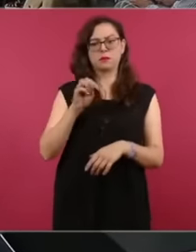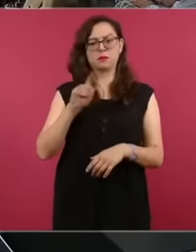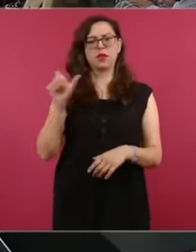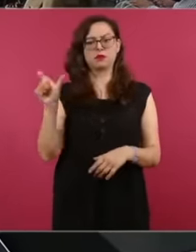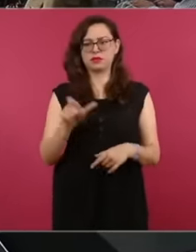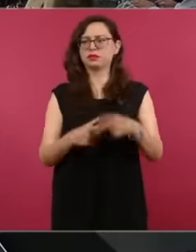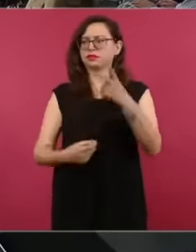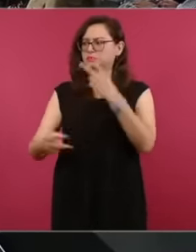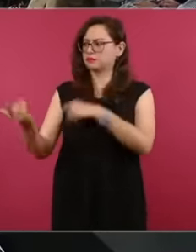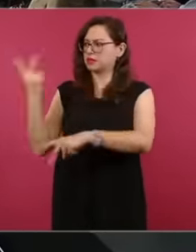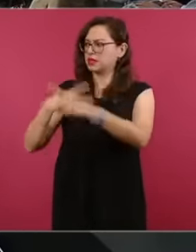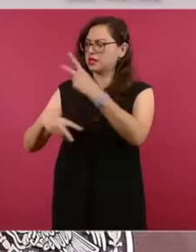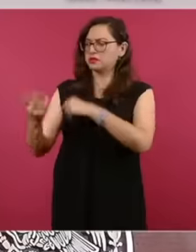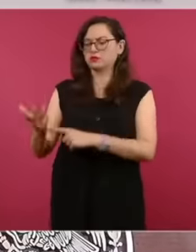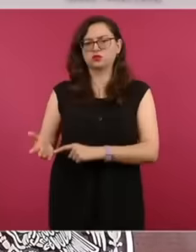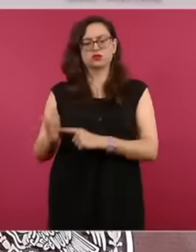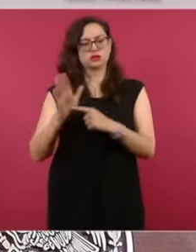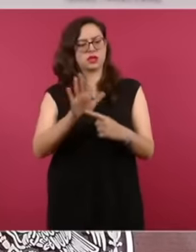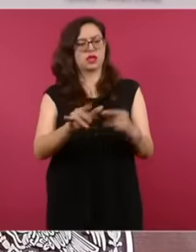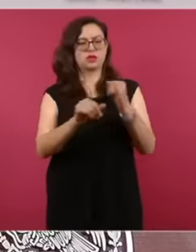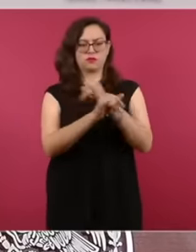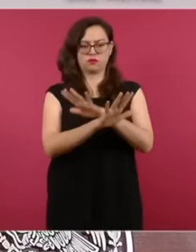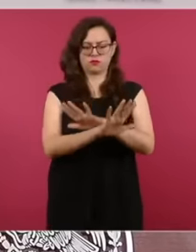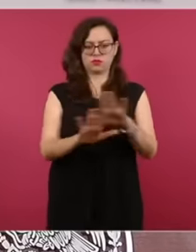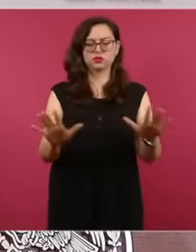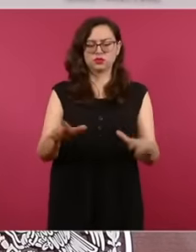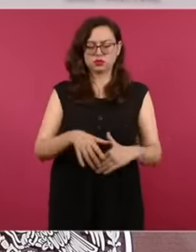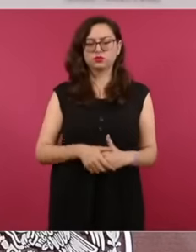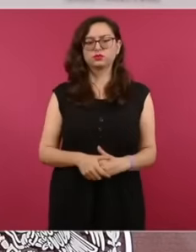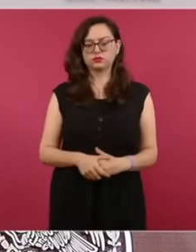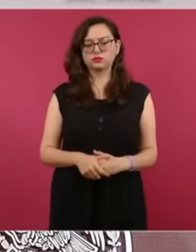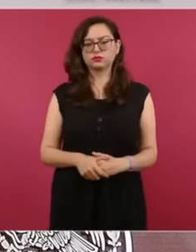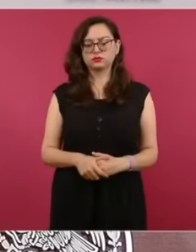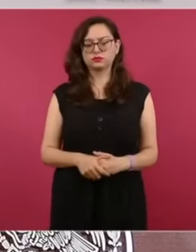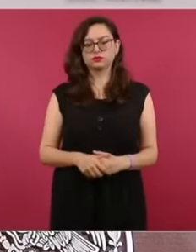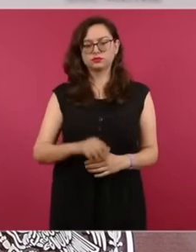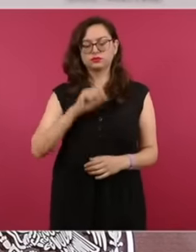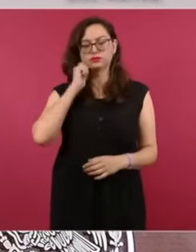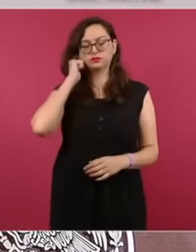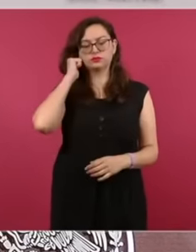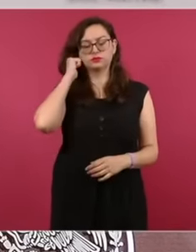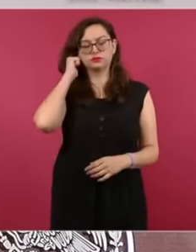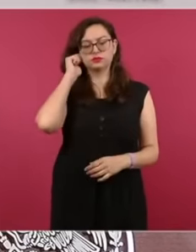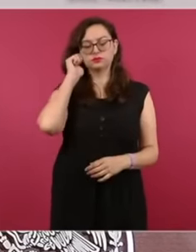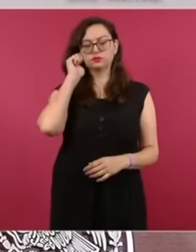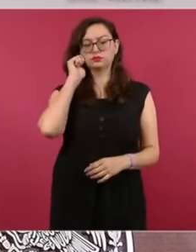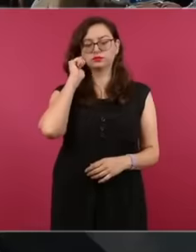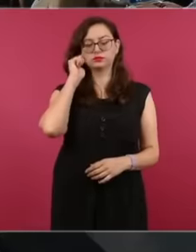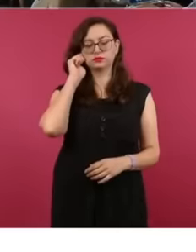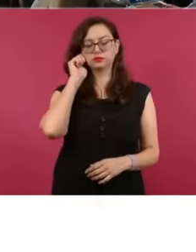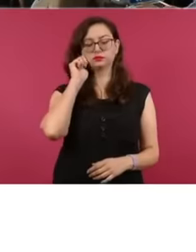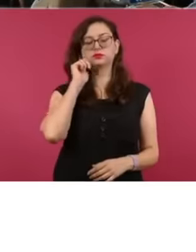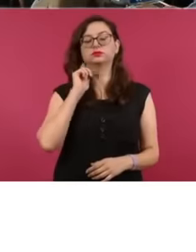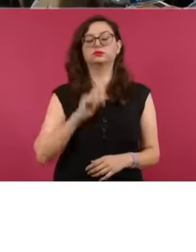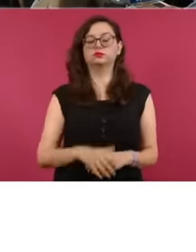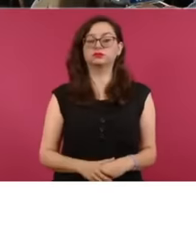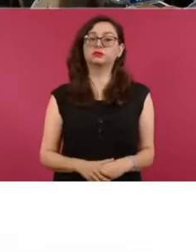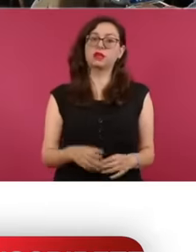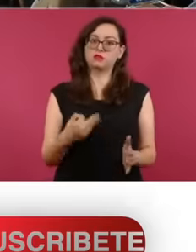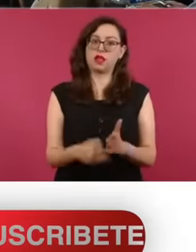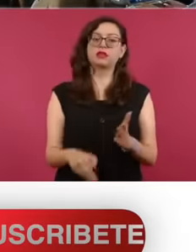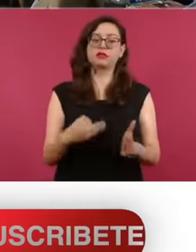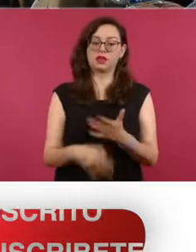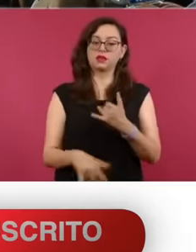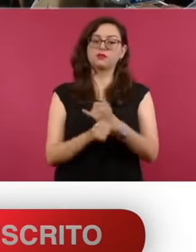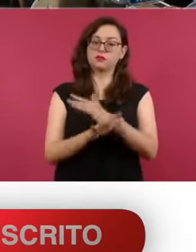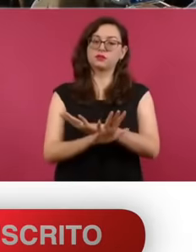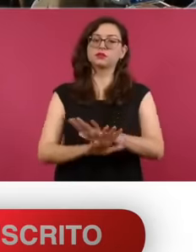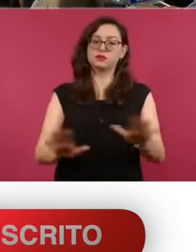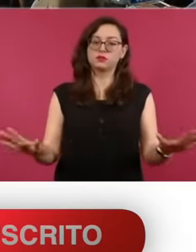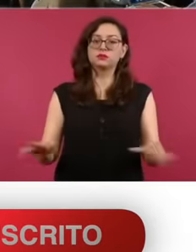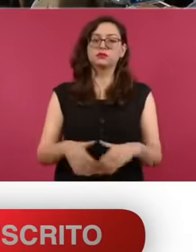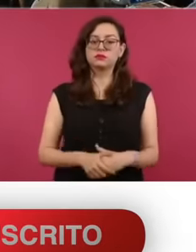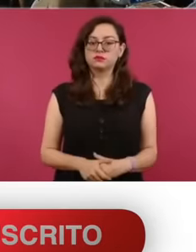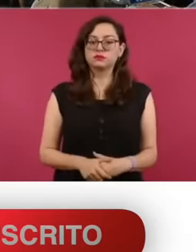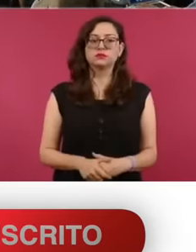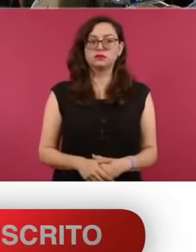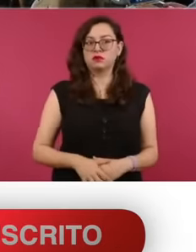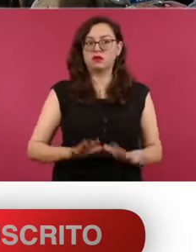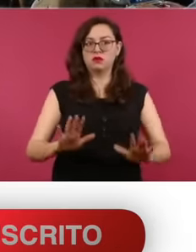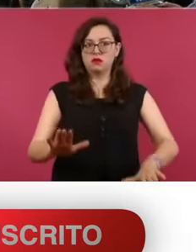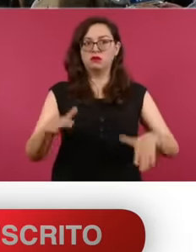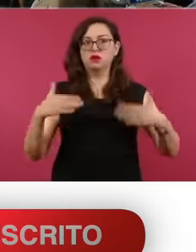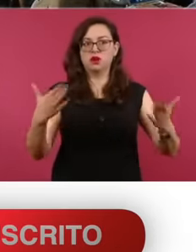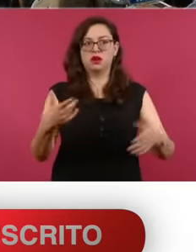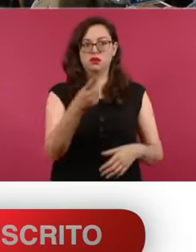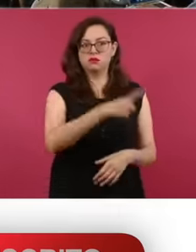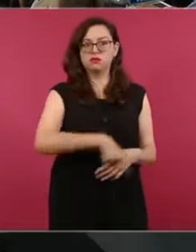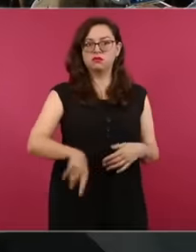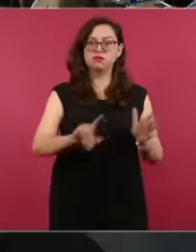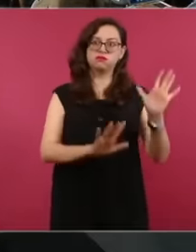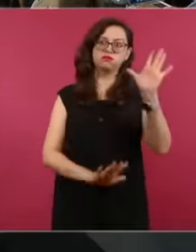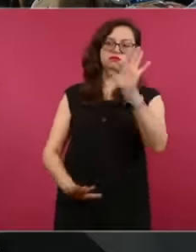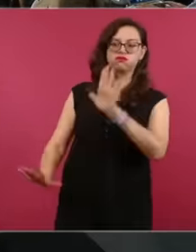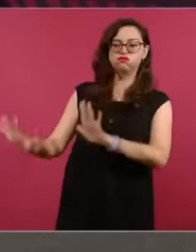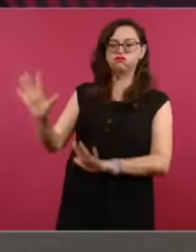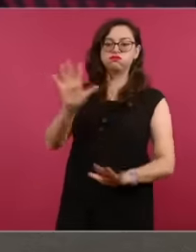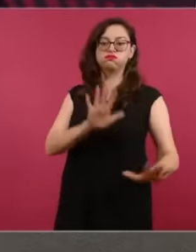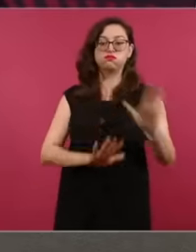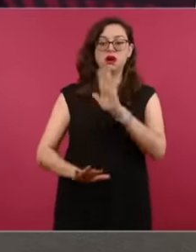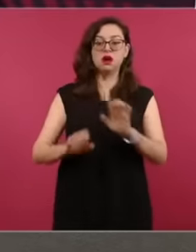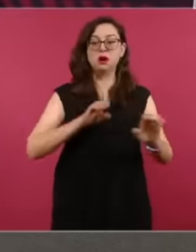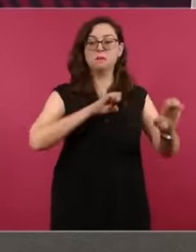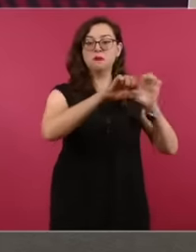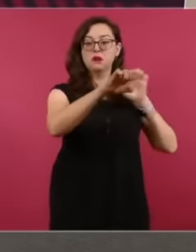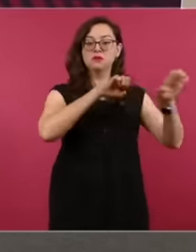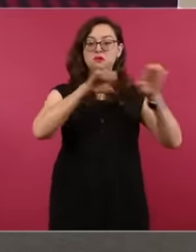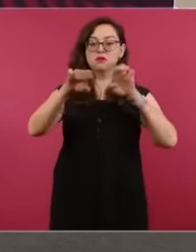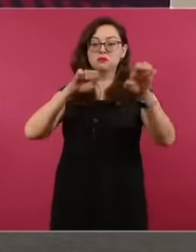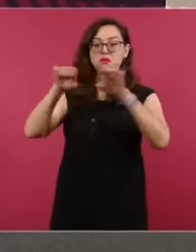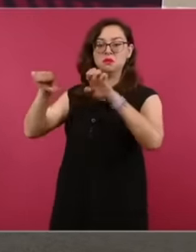inform more because there is a lot of misinformation, a lot of manipulation, so here we take advantage of